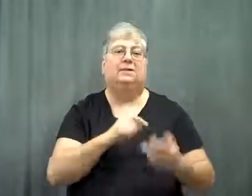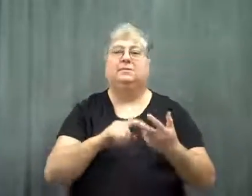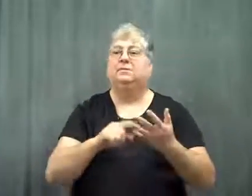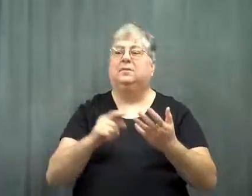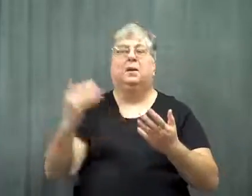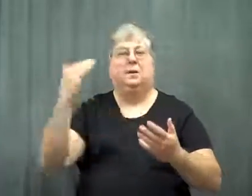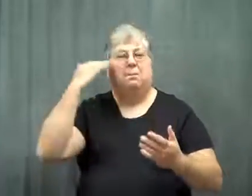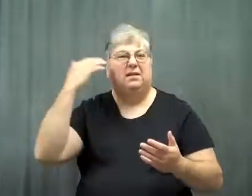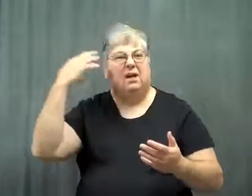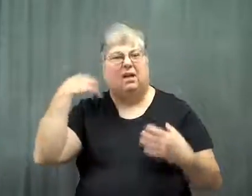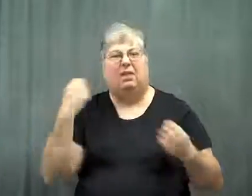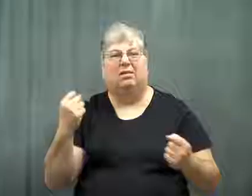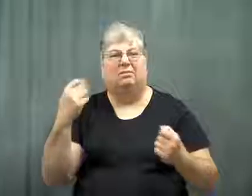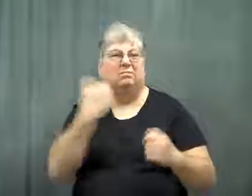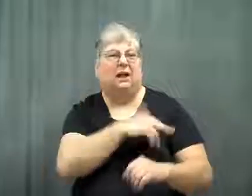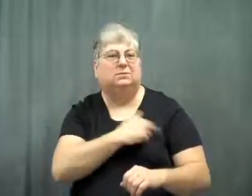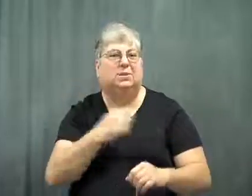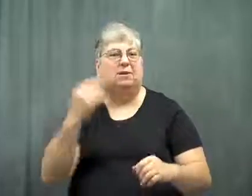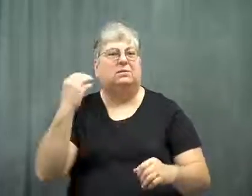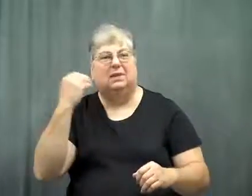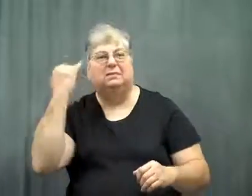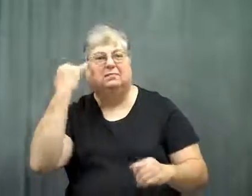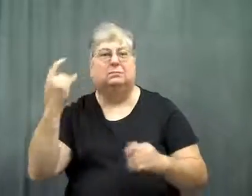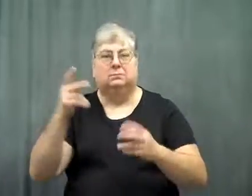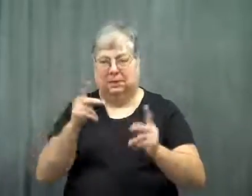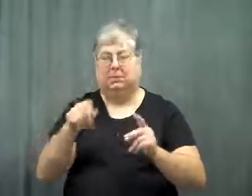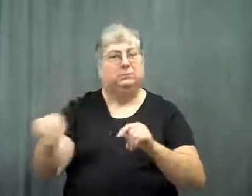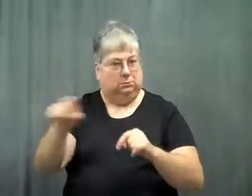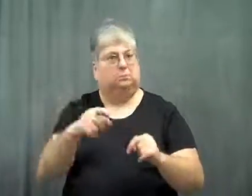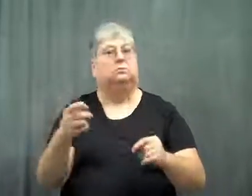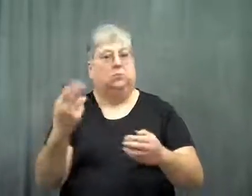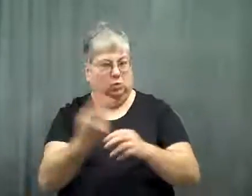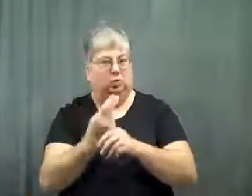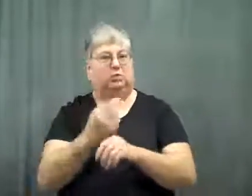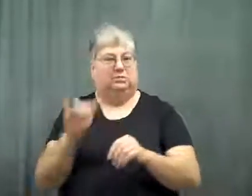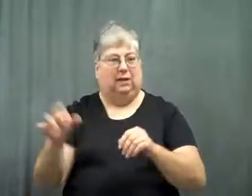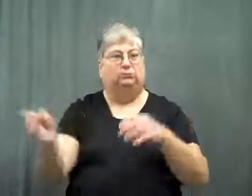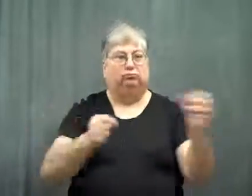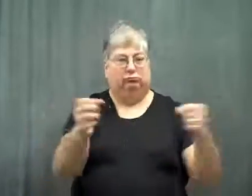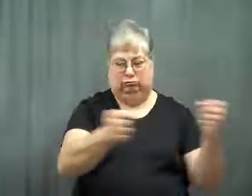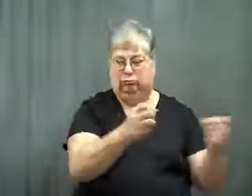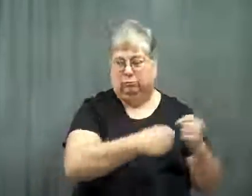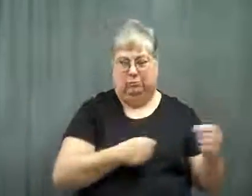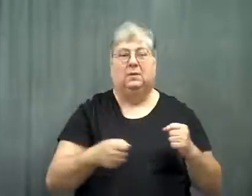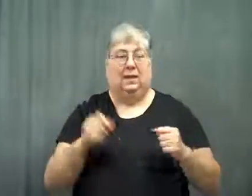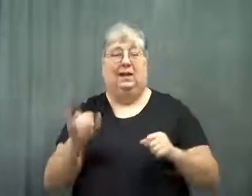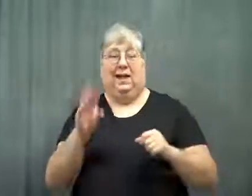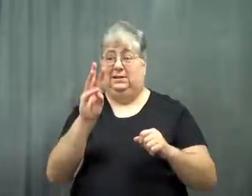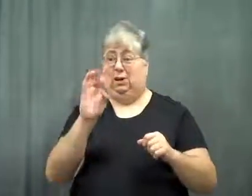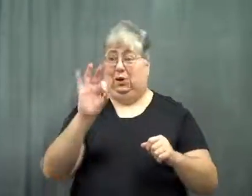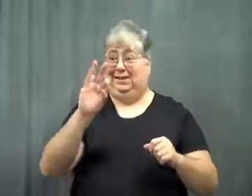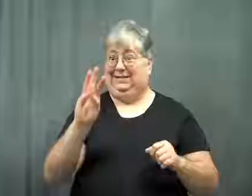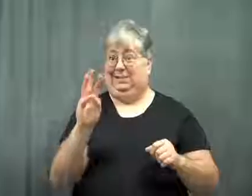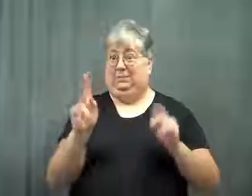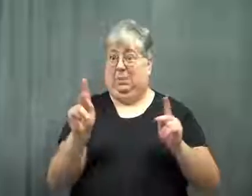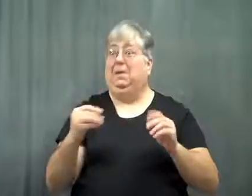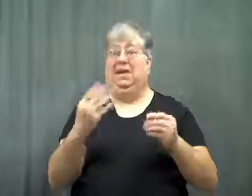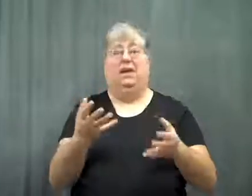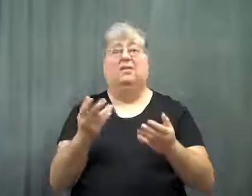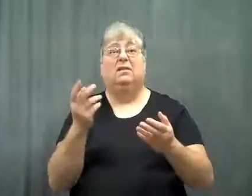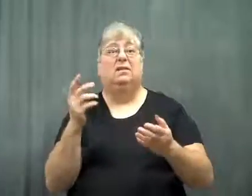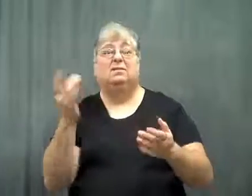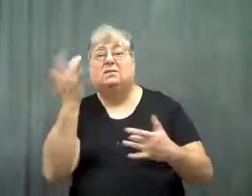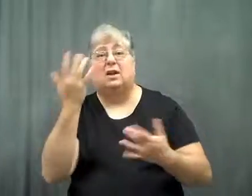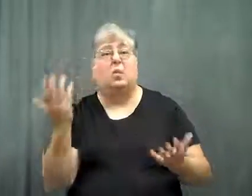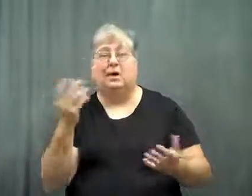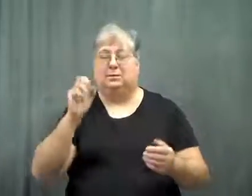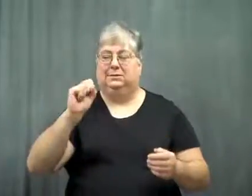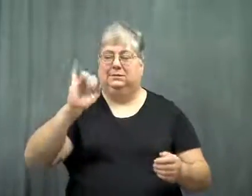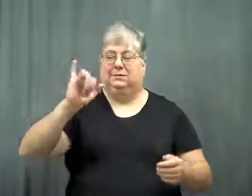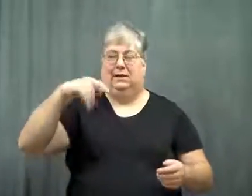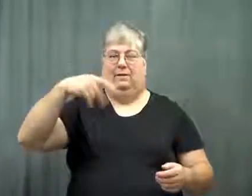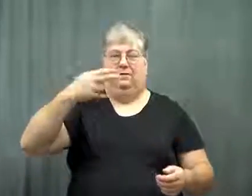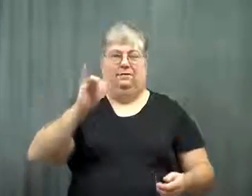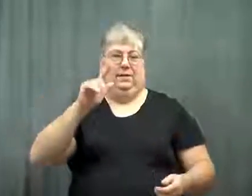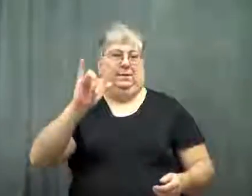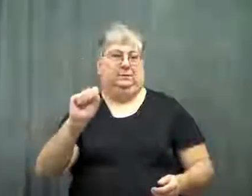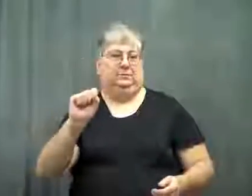and mental health facilities. They gave them syphilis.